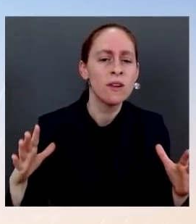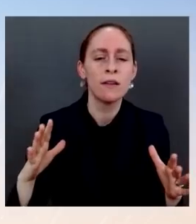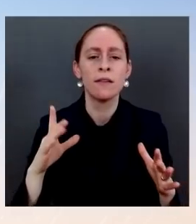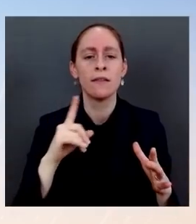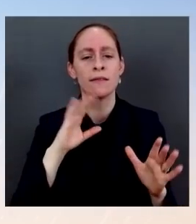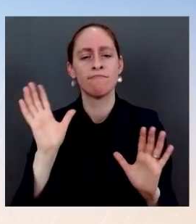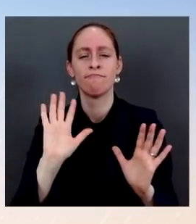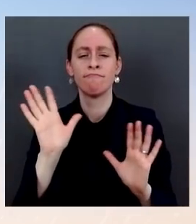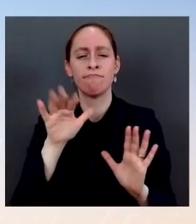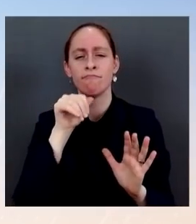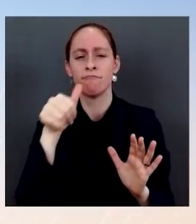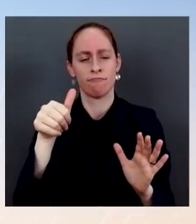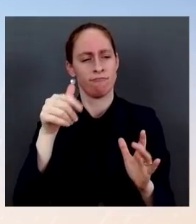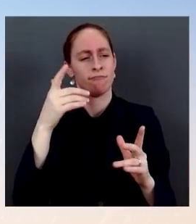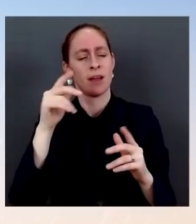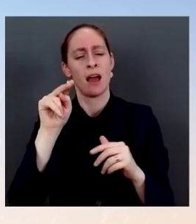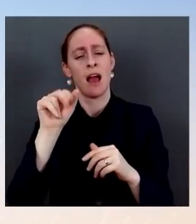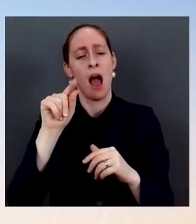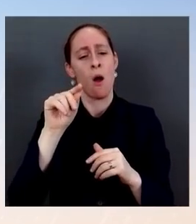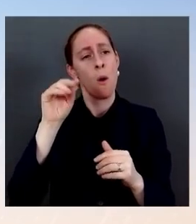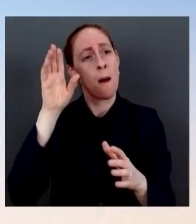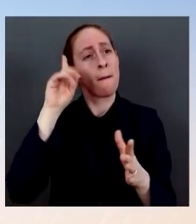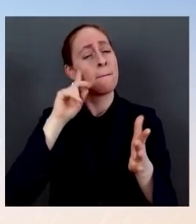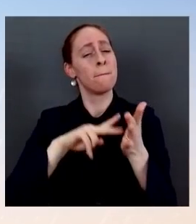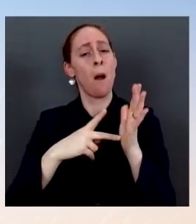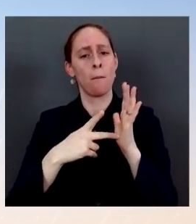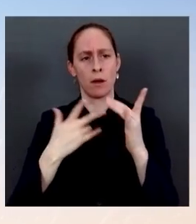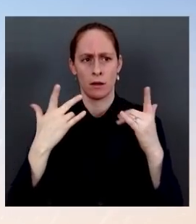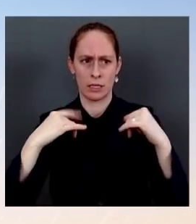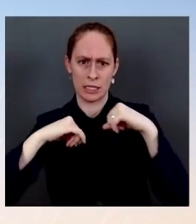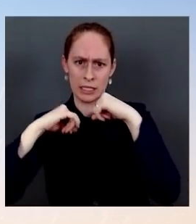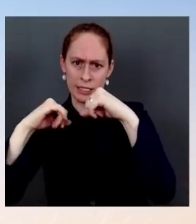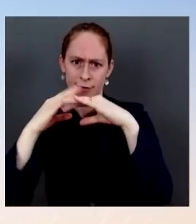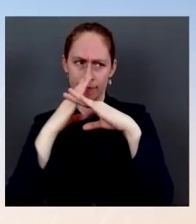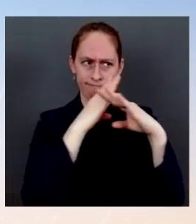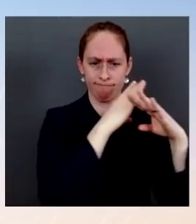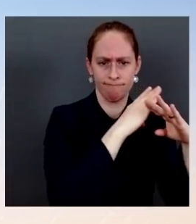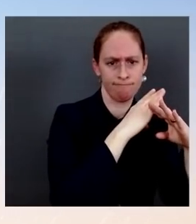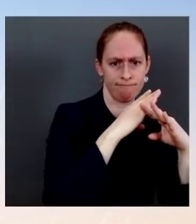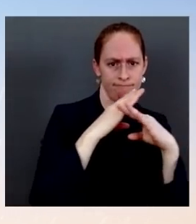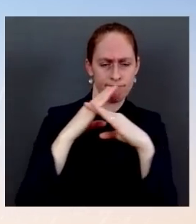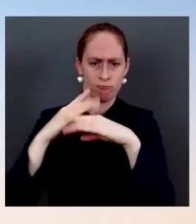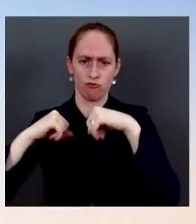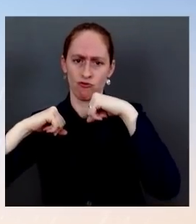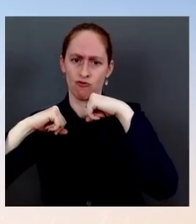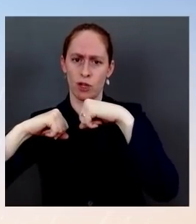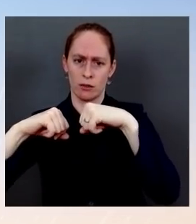and defend our NATO partners. Go ahead, Major. The Press: President Putin also said that there has been an agreement